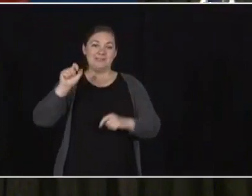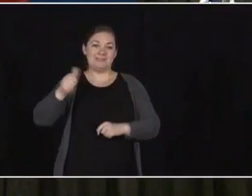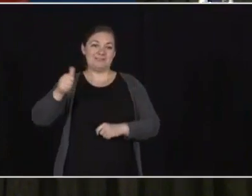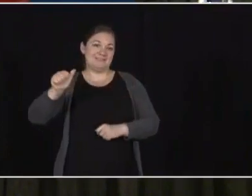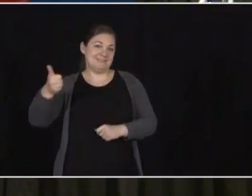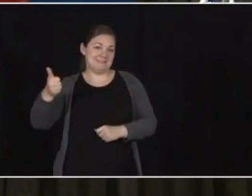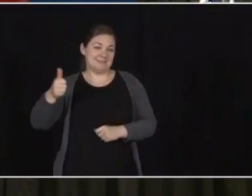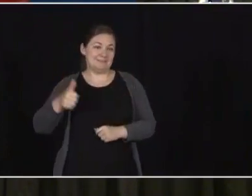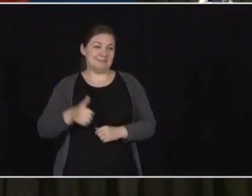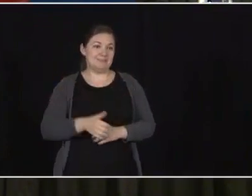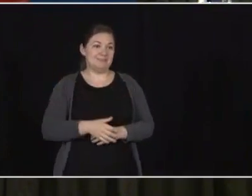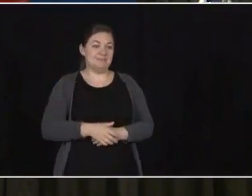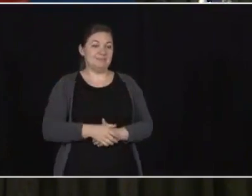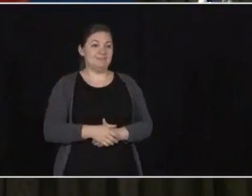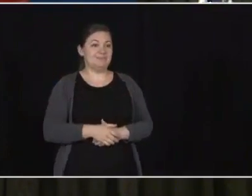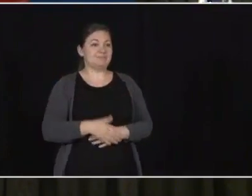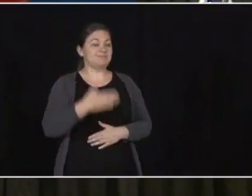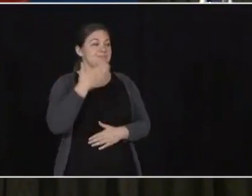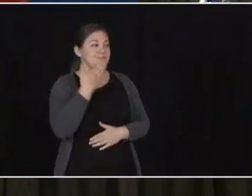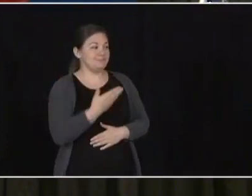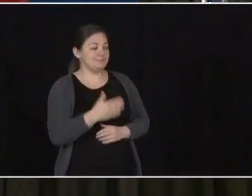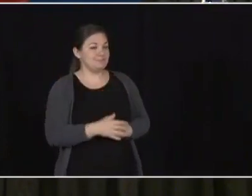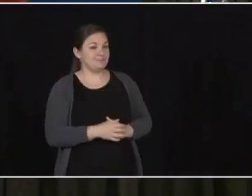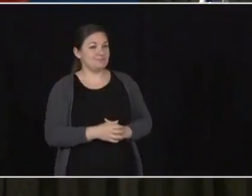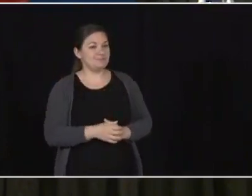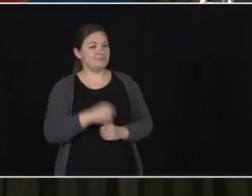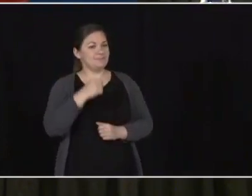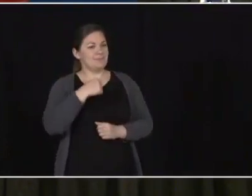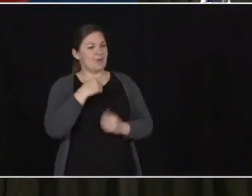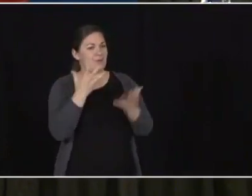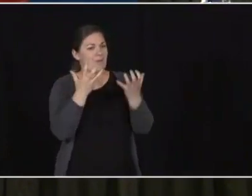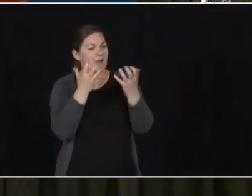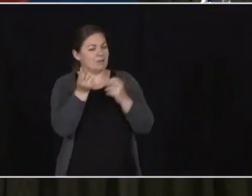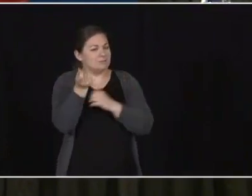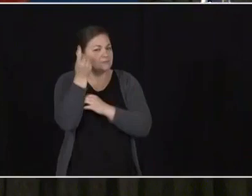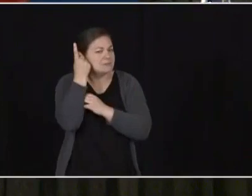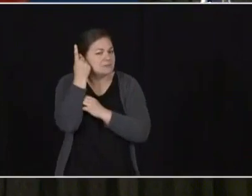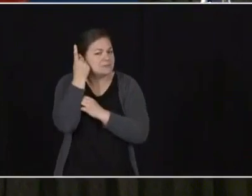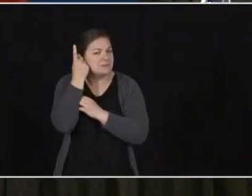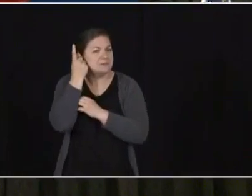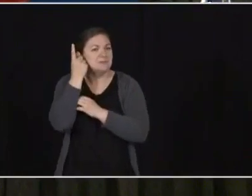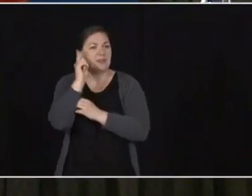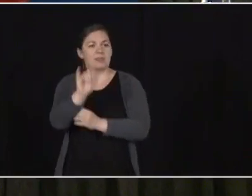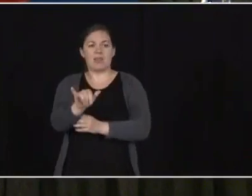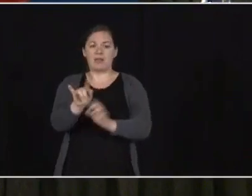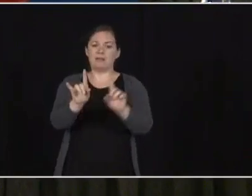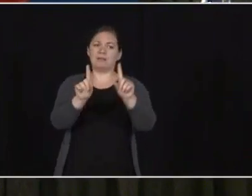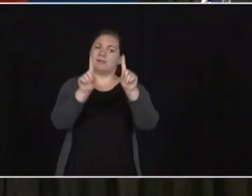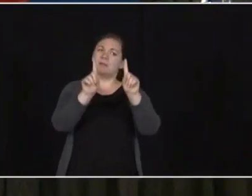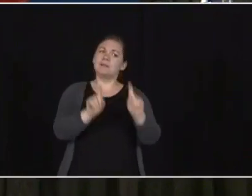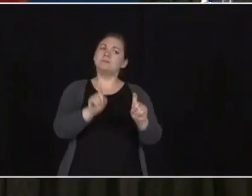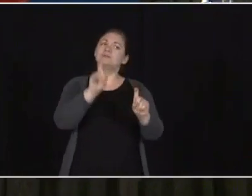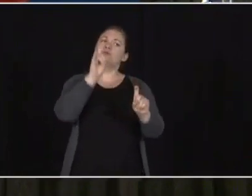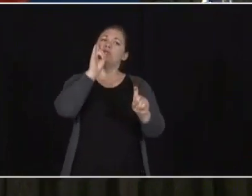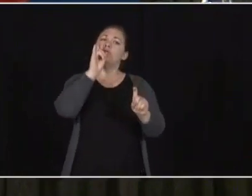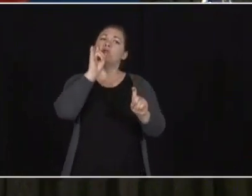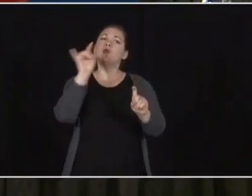OK we will move to questions now. Just a question just a reminder to one question will follow. DUC first question comes from Lucas Meyer from